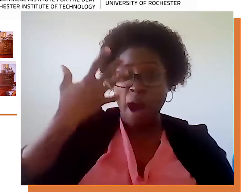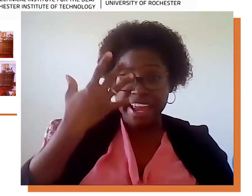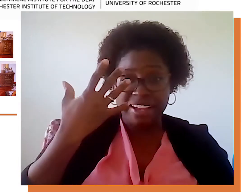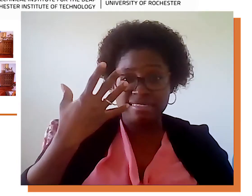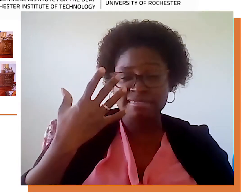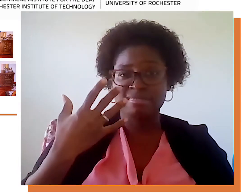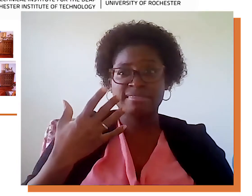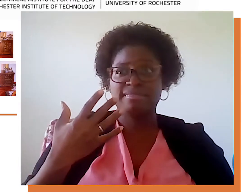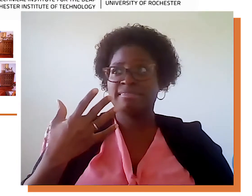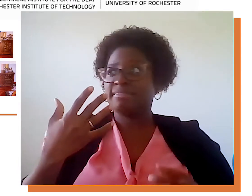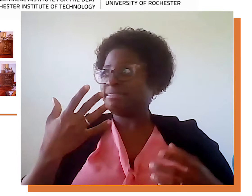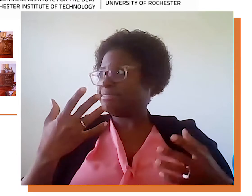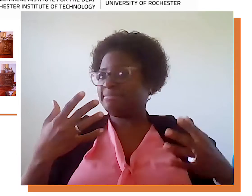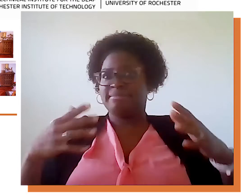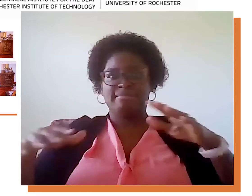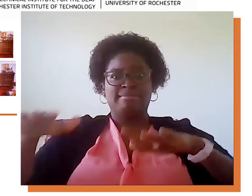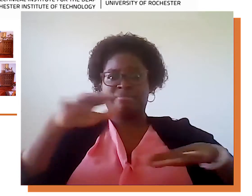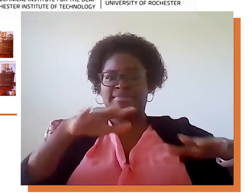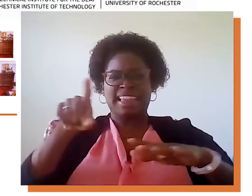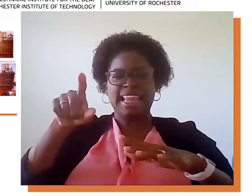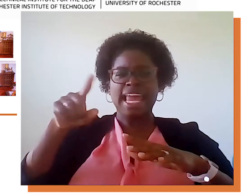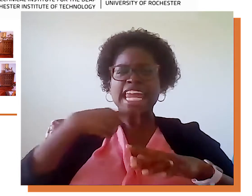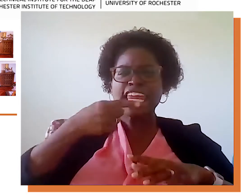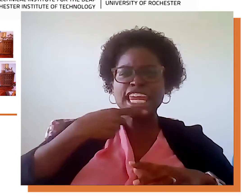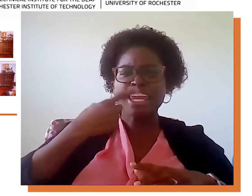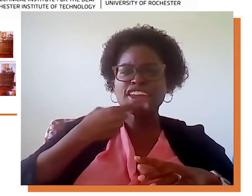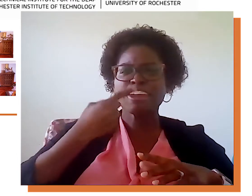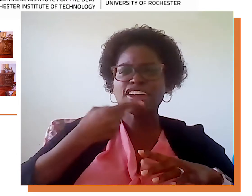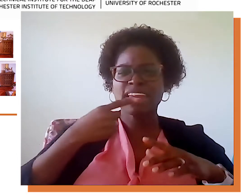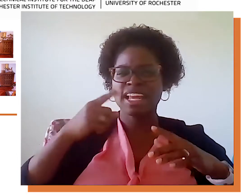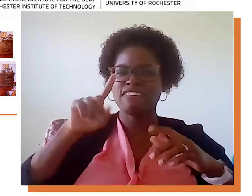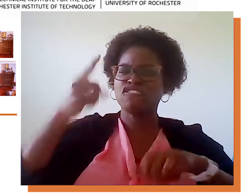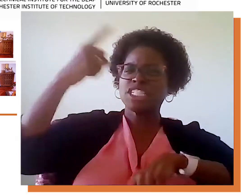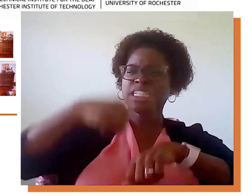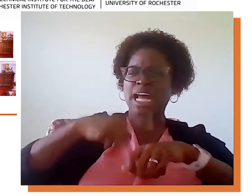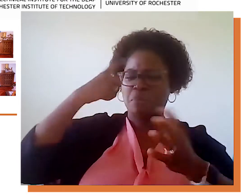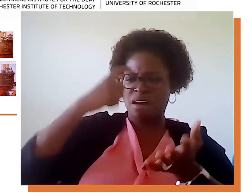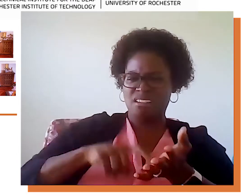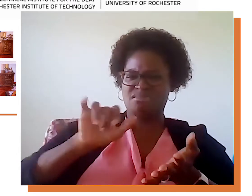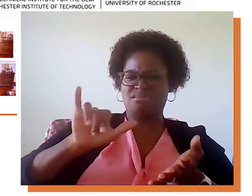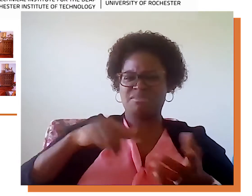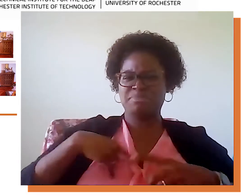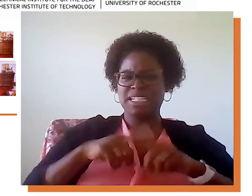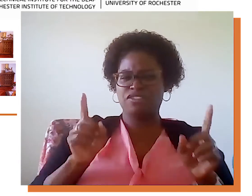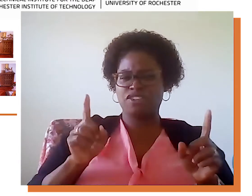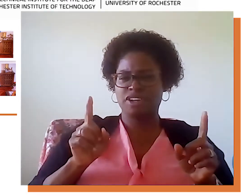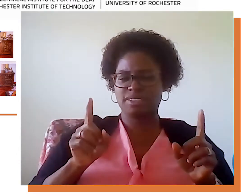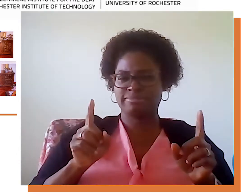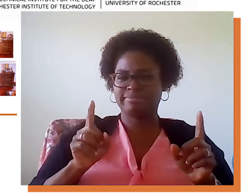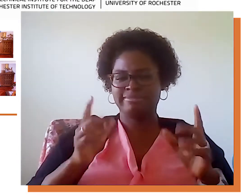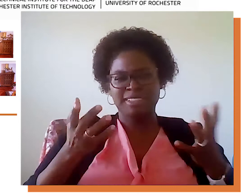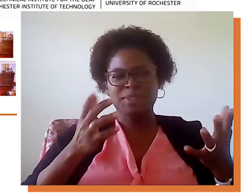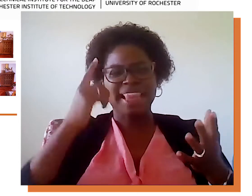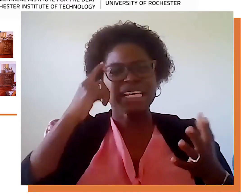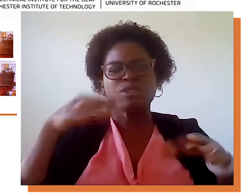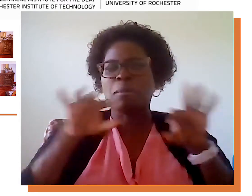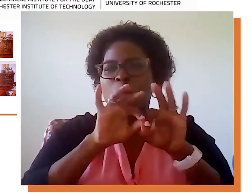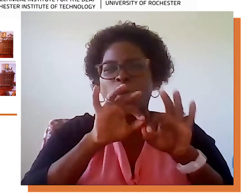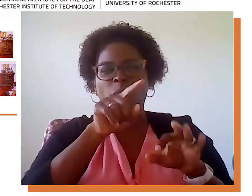The school district was predominantly white, predominantly hearing, and it was the first time in my three years of life